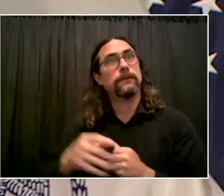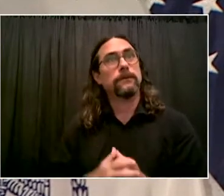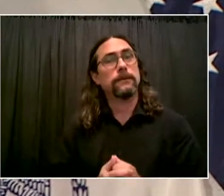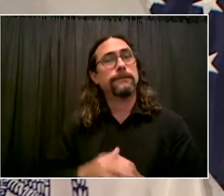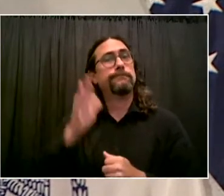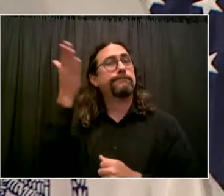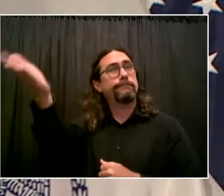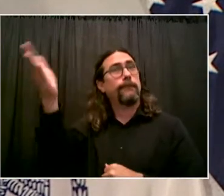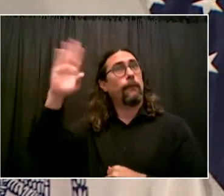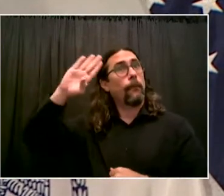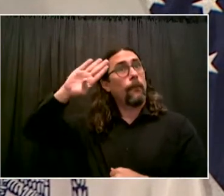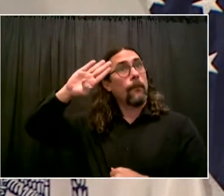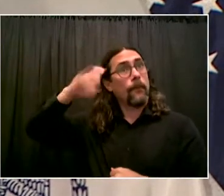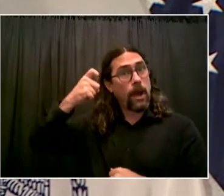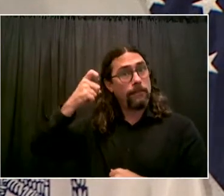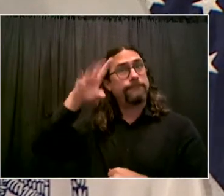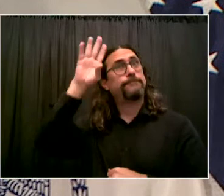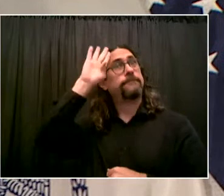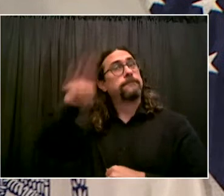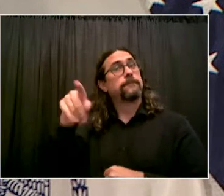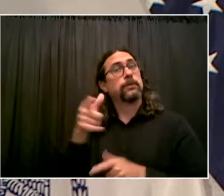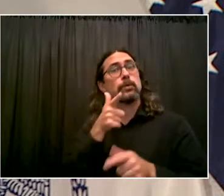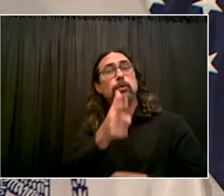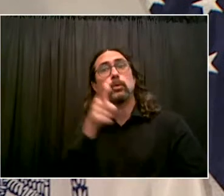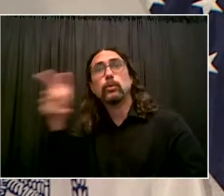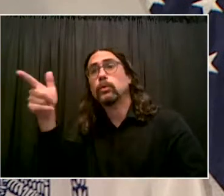73% AND GANG